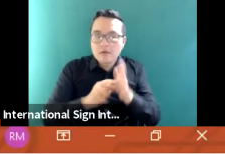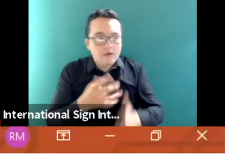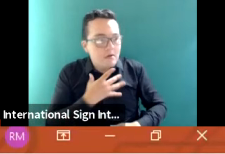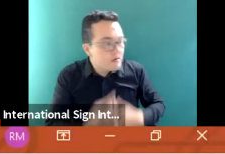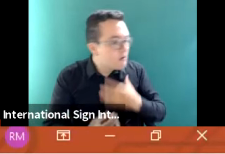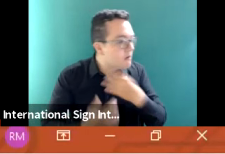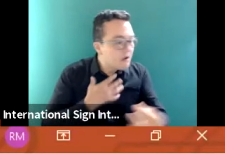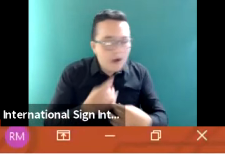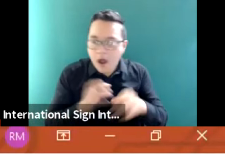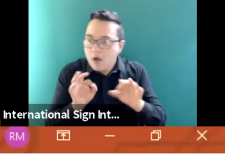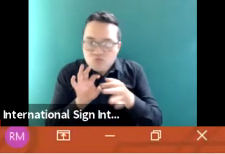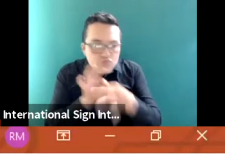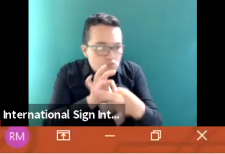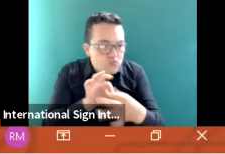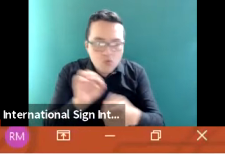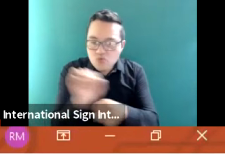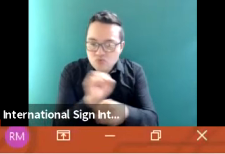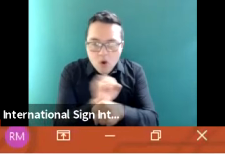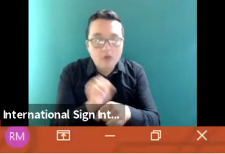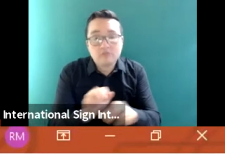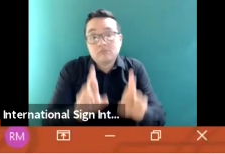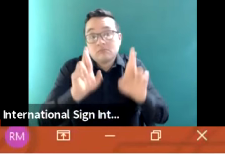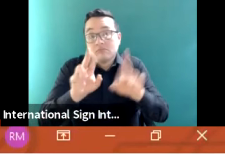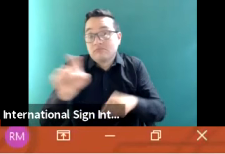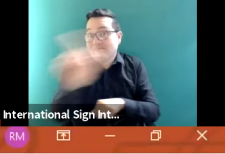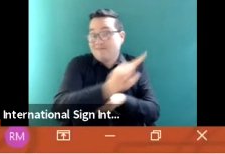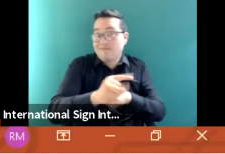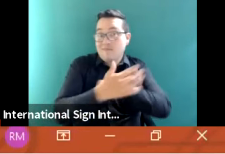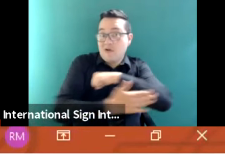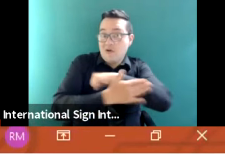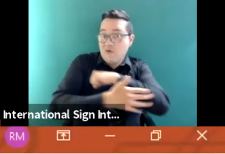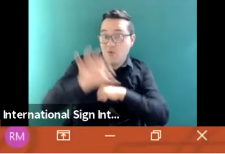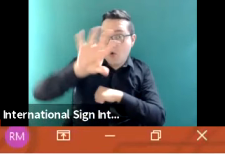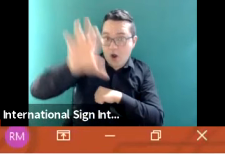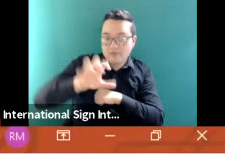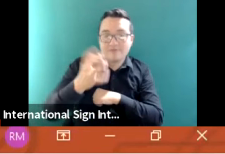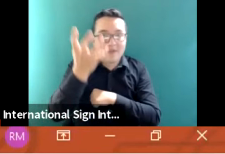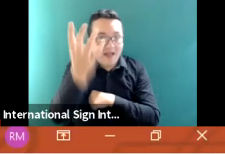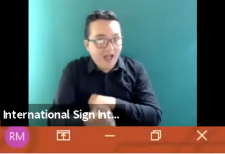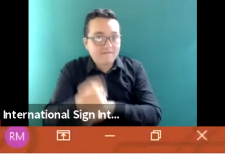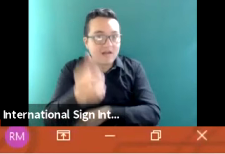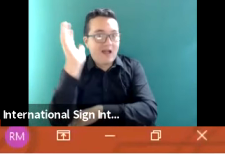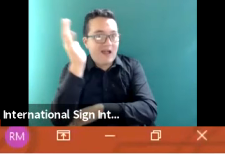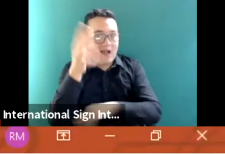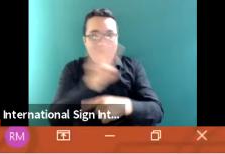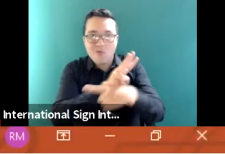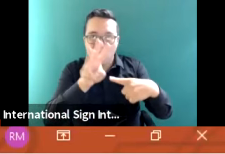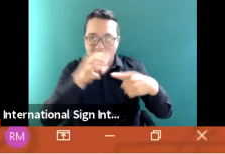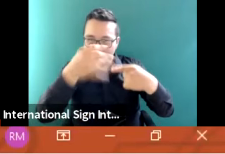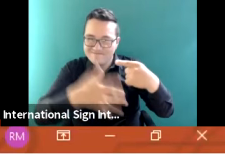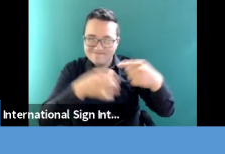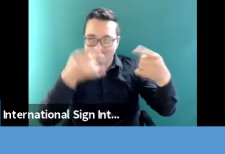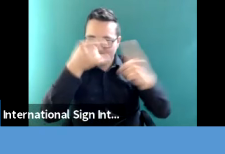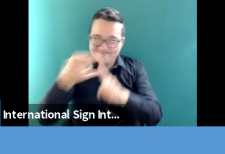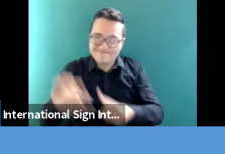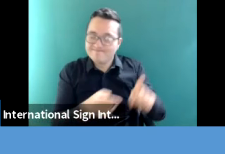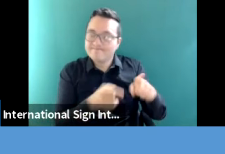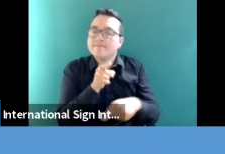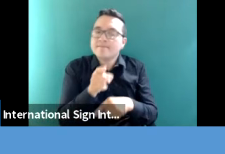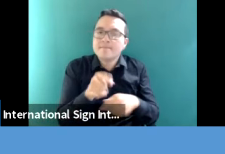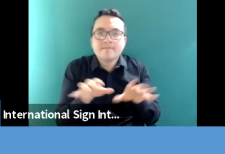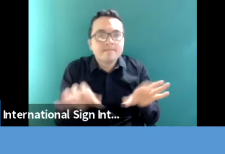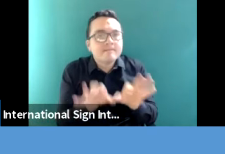This is an excellent indicator about how this work is important for a lot of people.